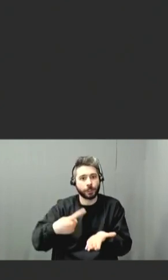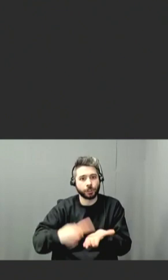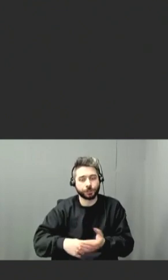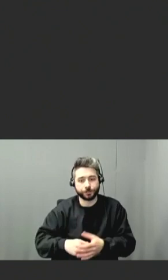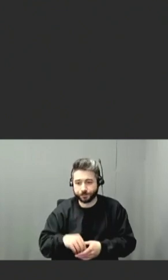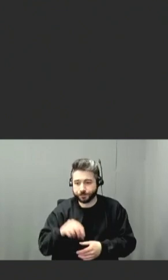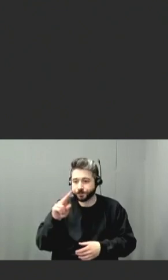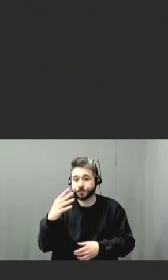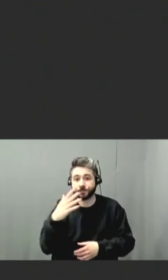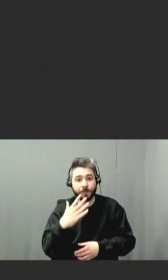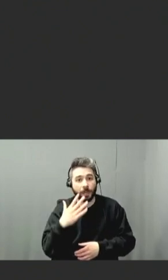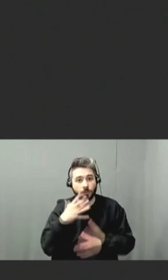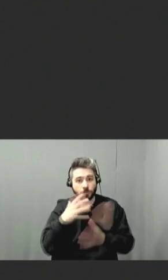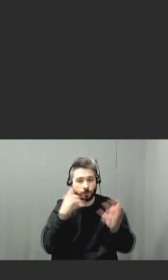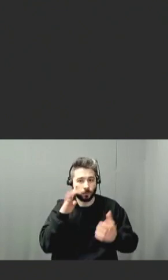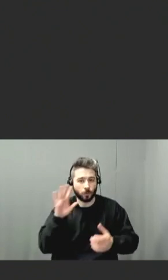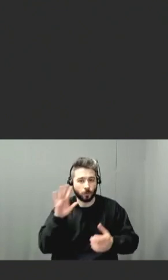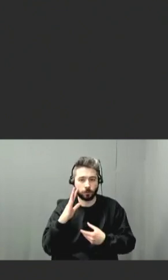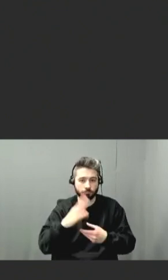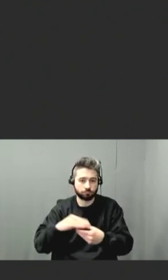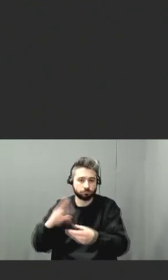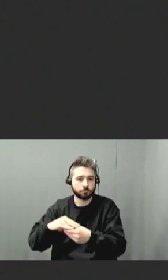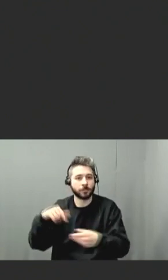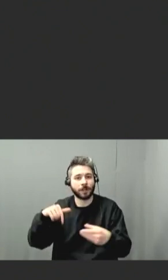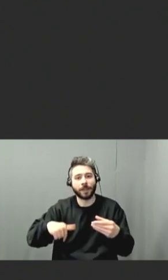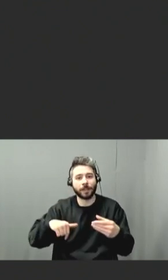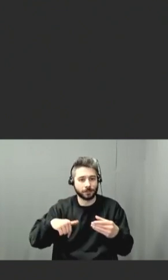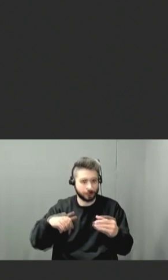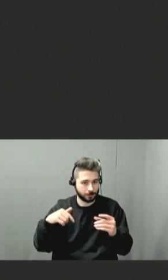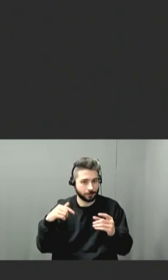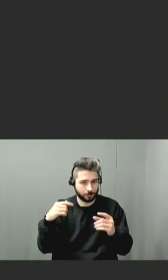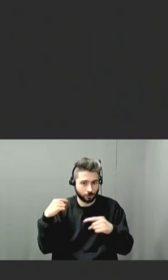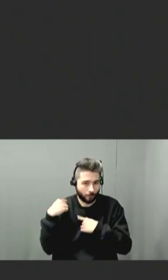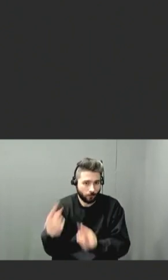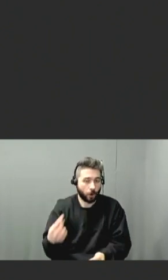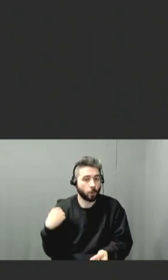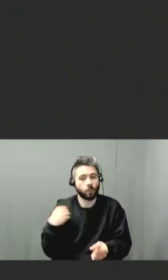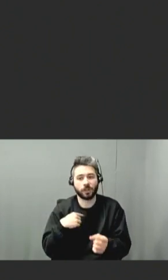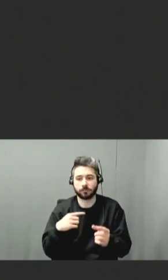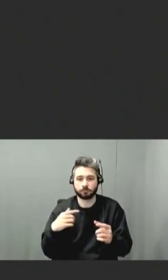Well, thank you all for your participation to this point. We have reached time for our first